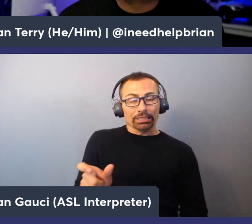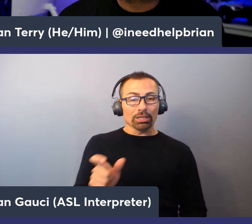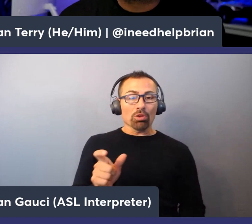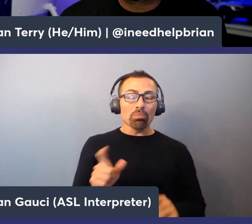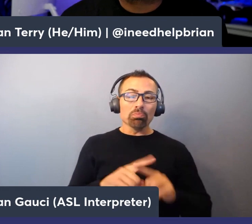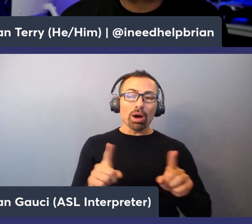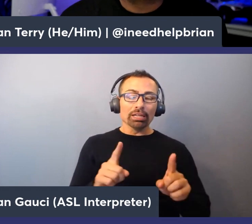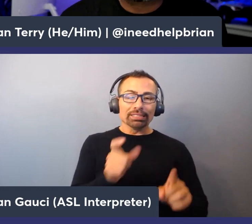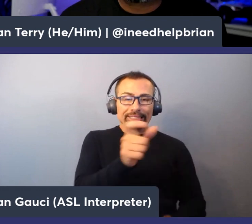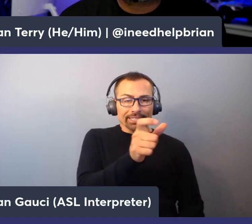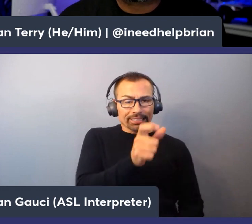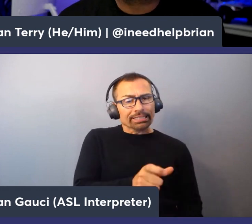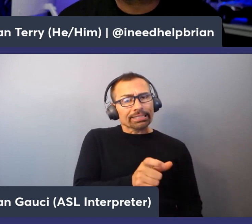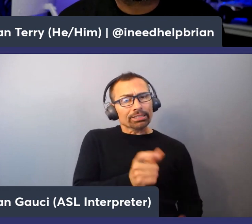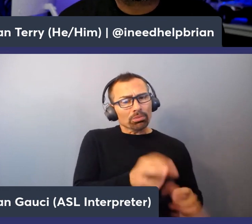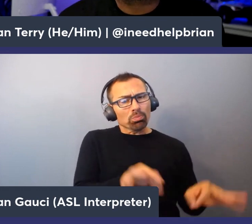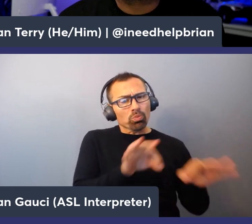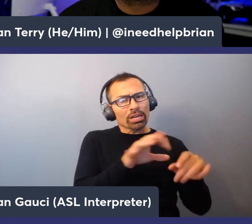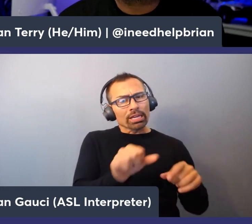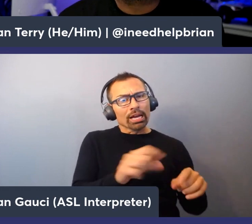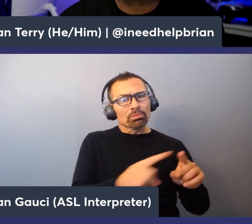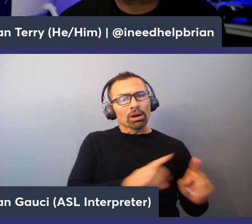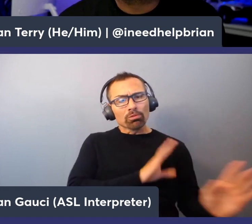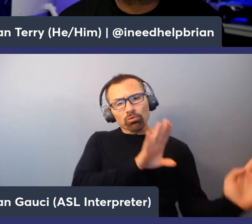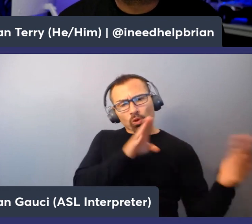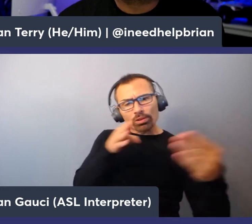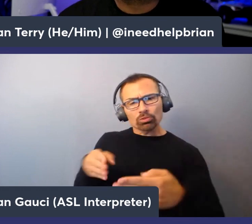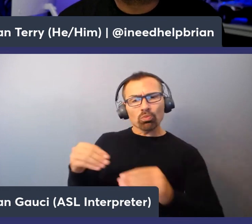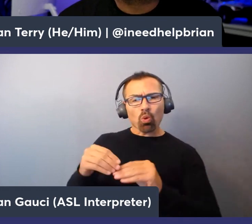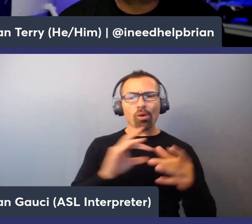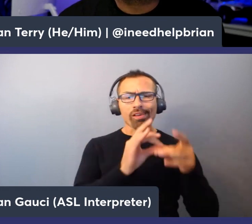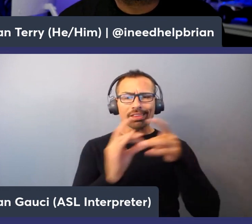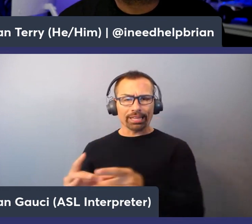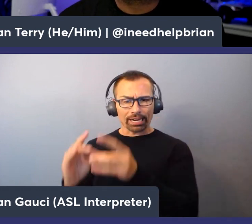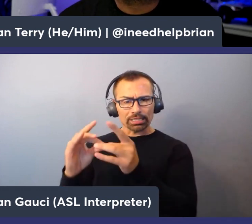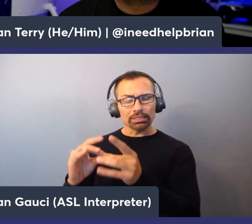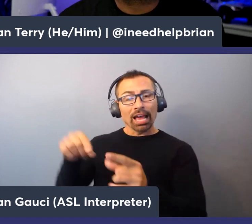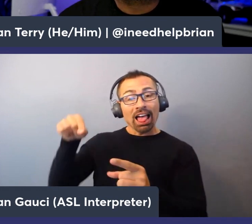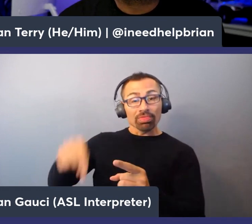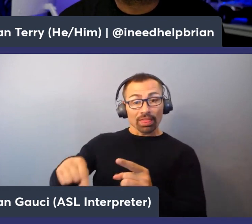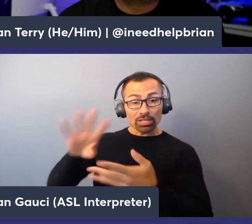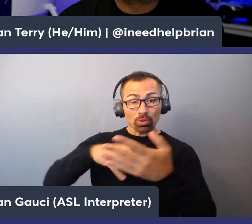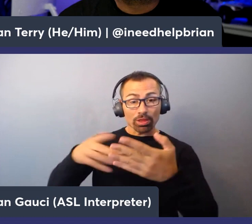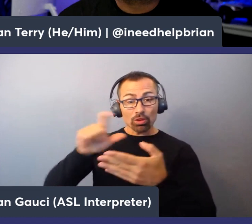and those are the problems that graphs are really great at. Great, I've got a couple questions here before we even get to your announcement.